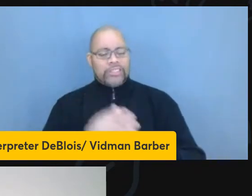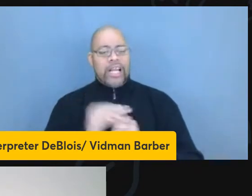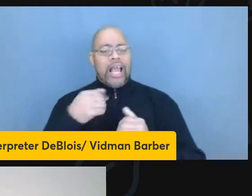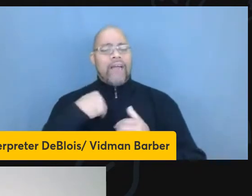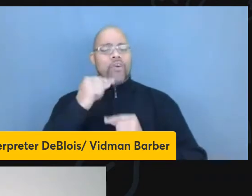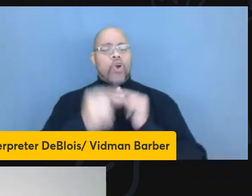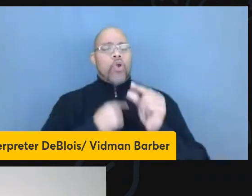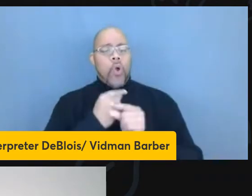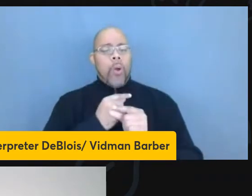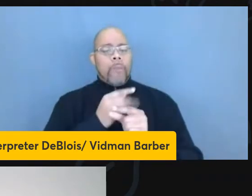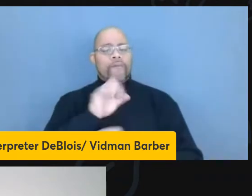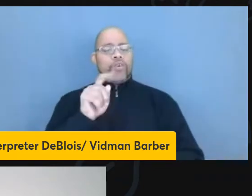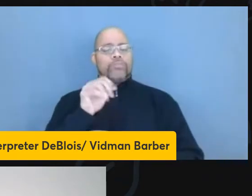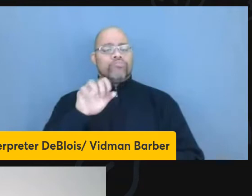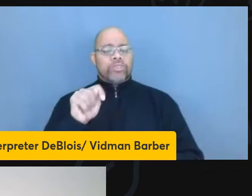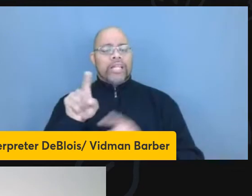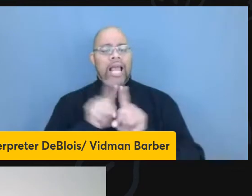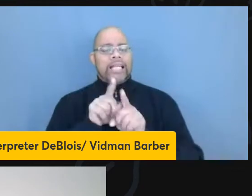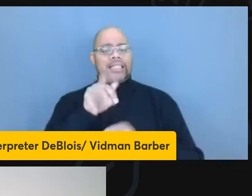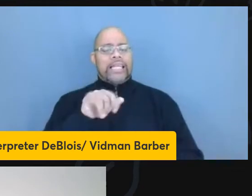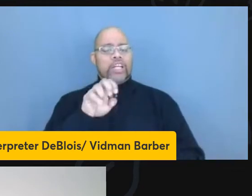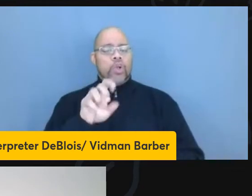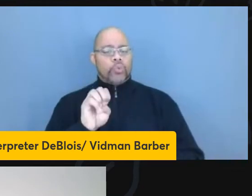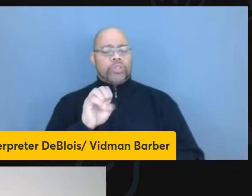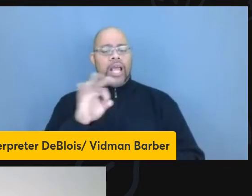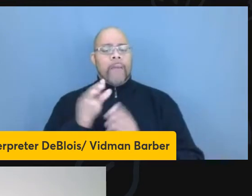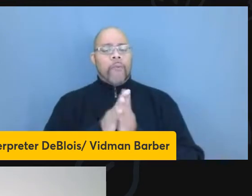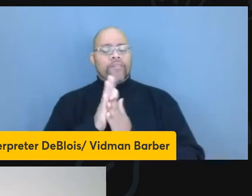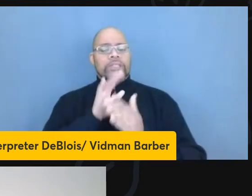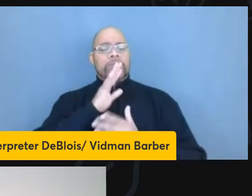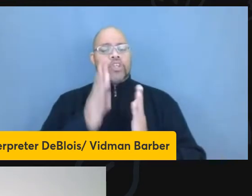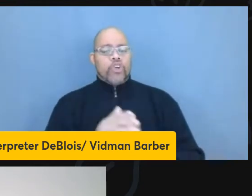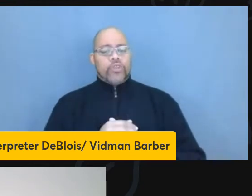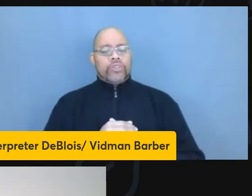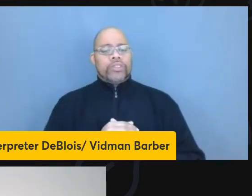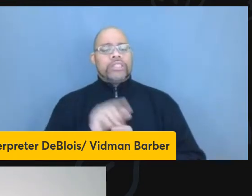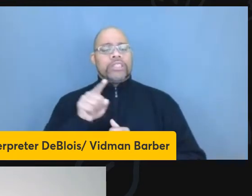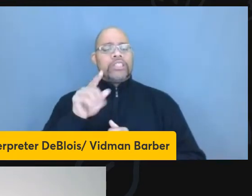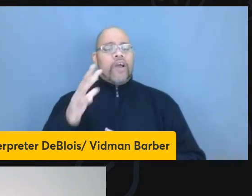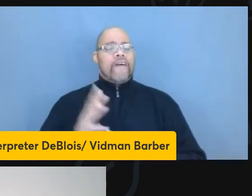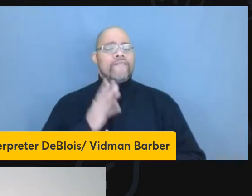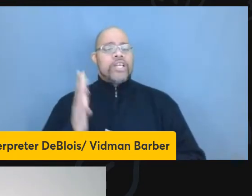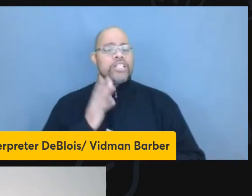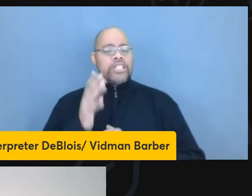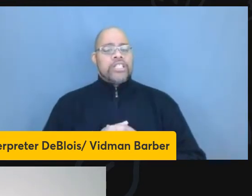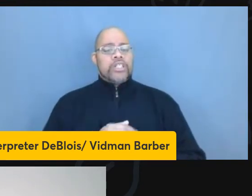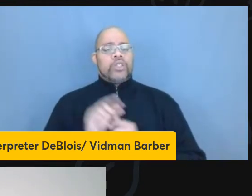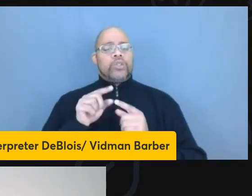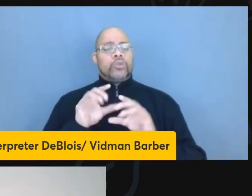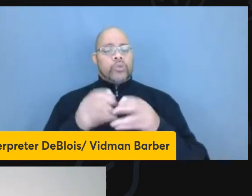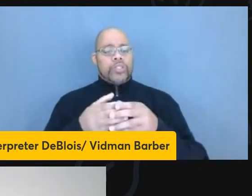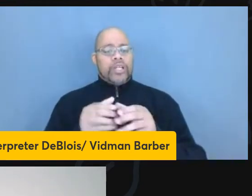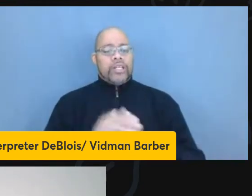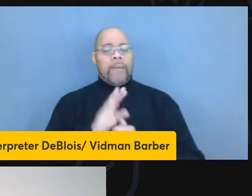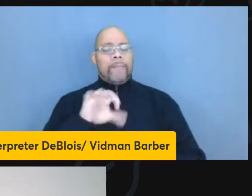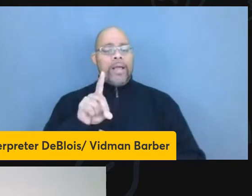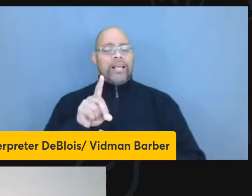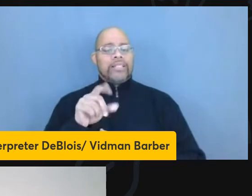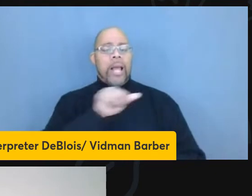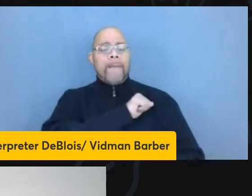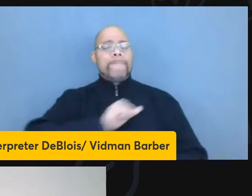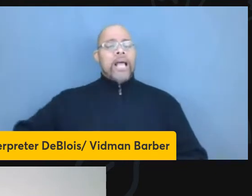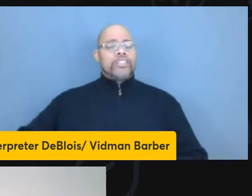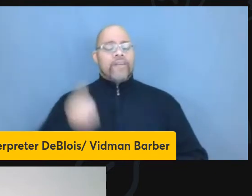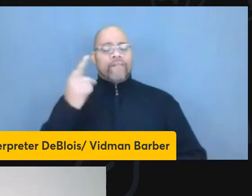footprint as a keynote and motivational speaker. She is the official together band ambassador for the UN Sustainable